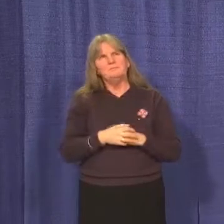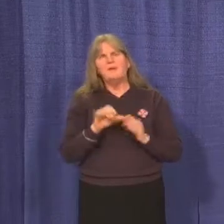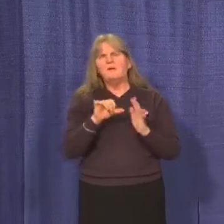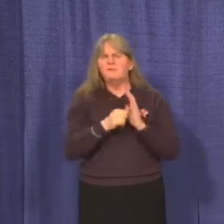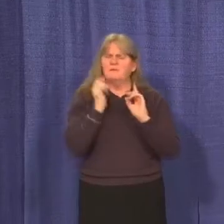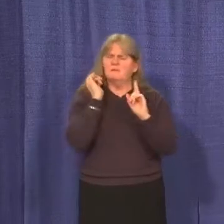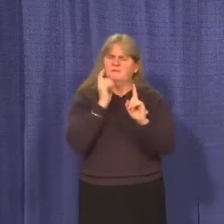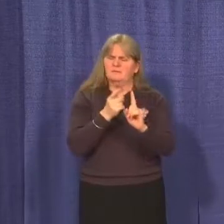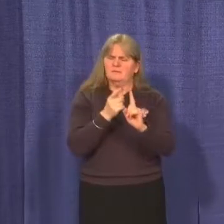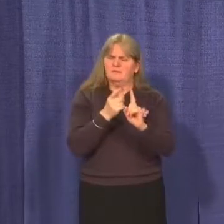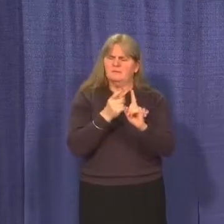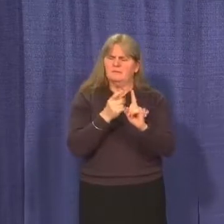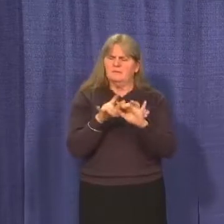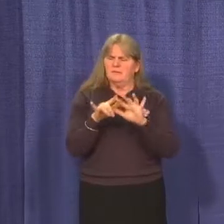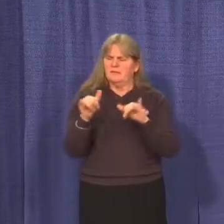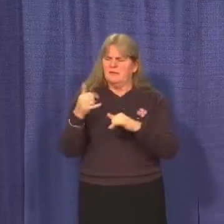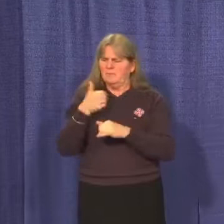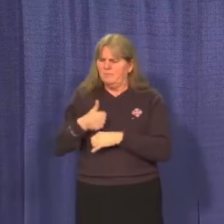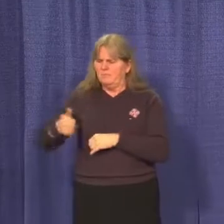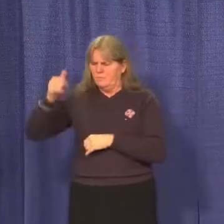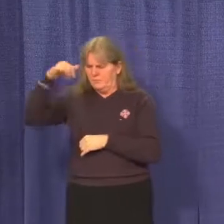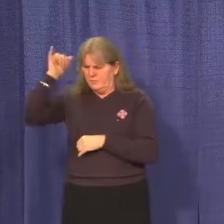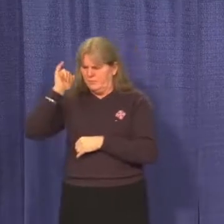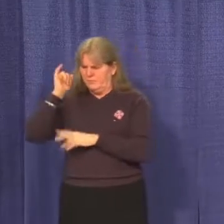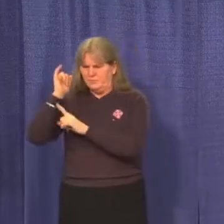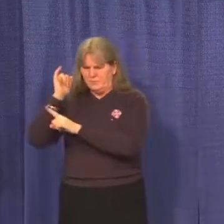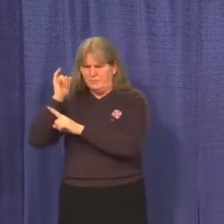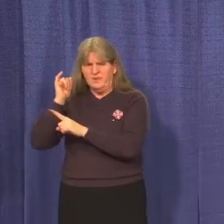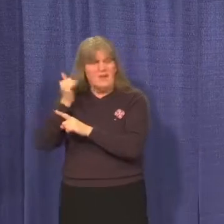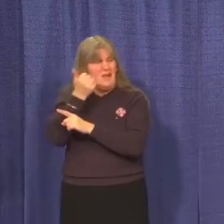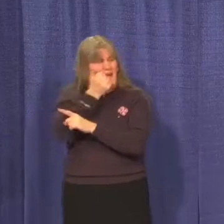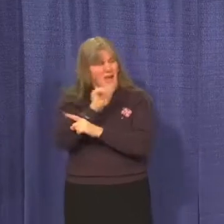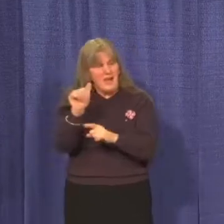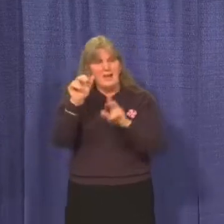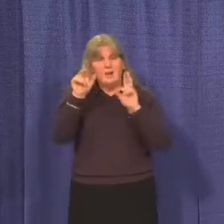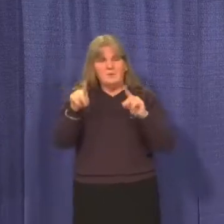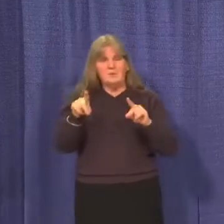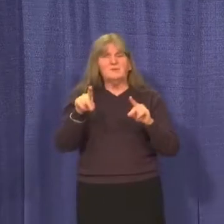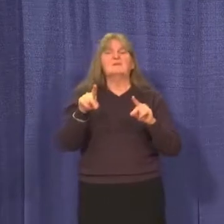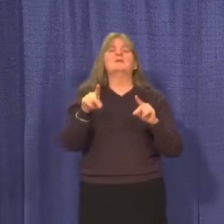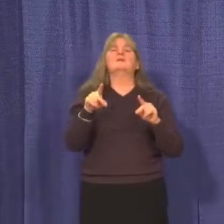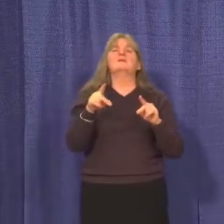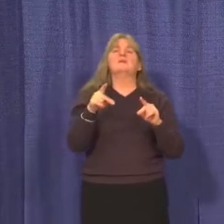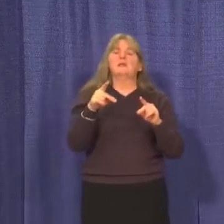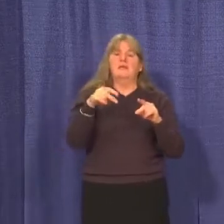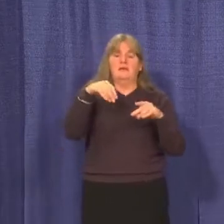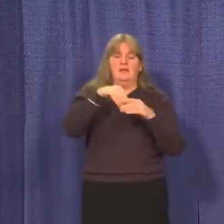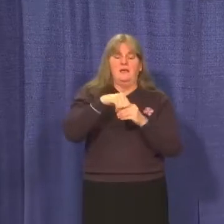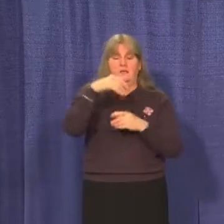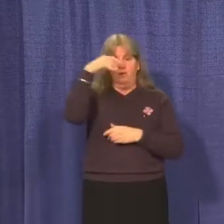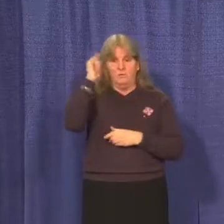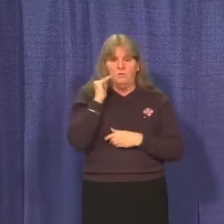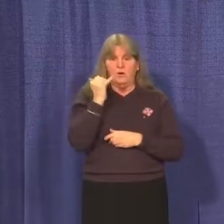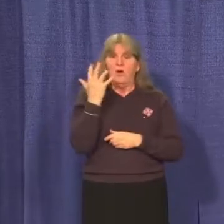within-- as the premier says, within a matter of weeks, any adult who would like the vaccine will have a chance to get it.